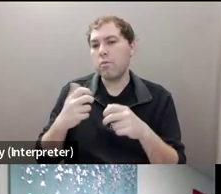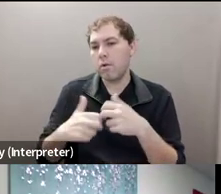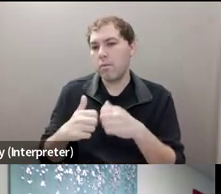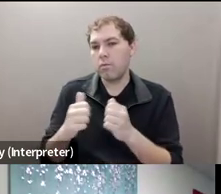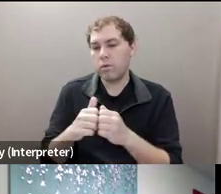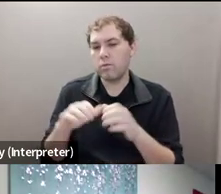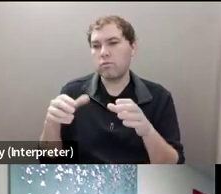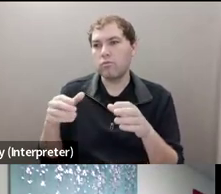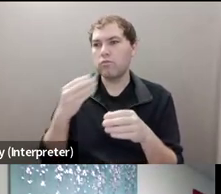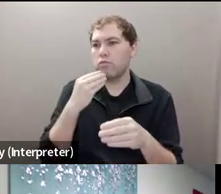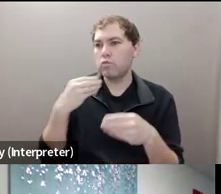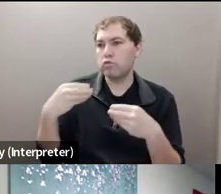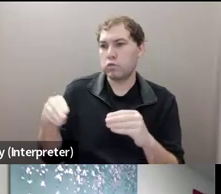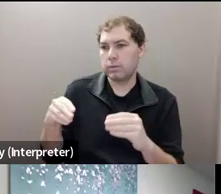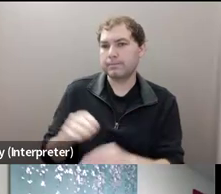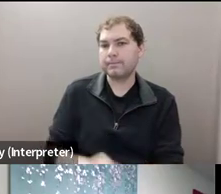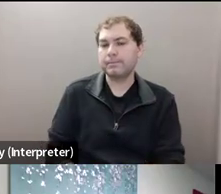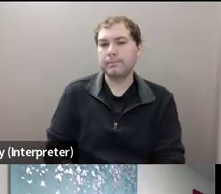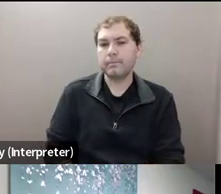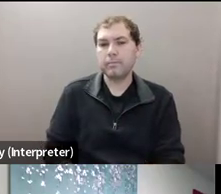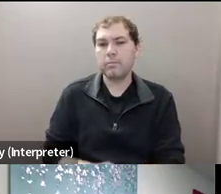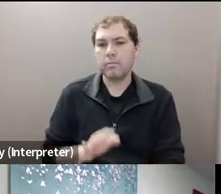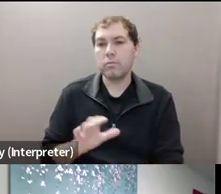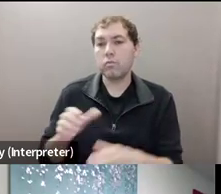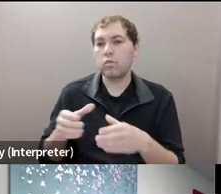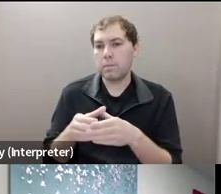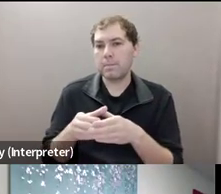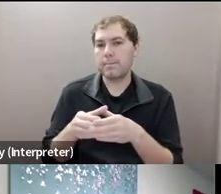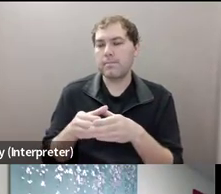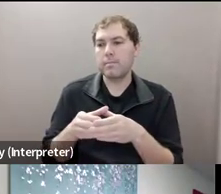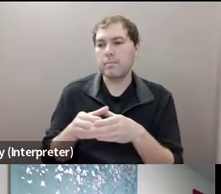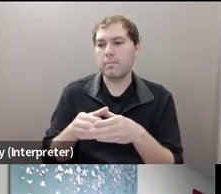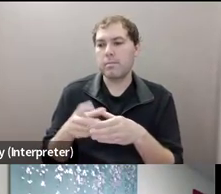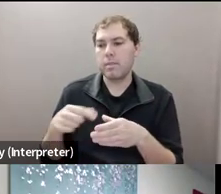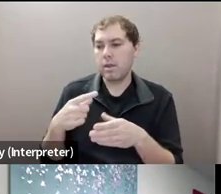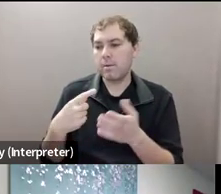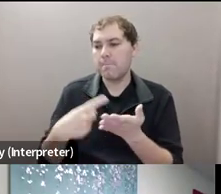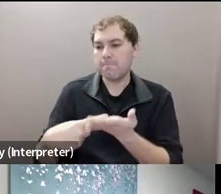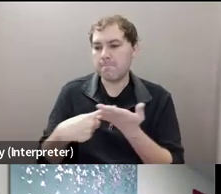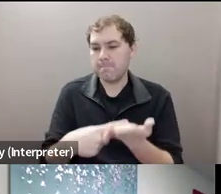17036717673: and and then the group 17036717673: around to to